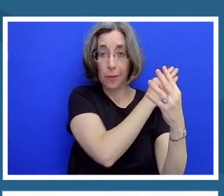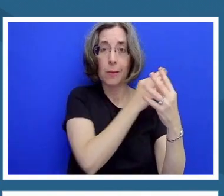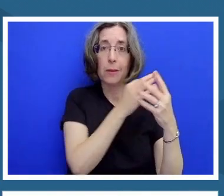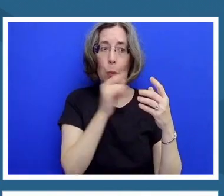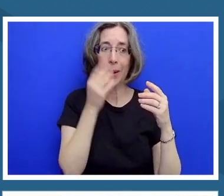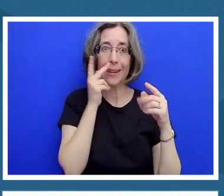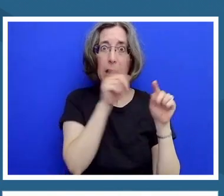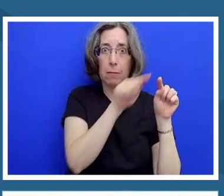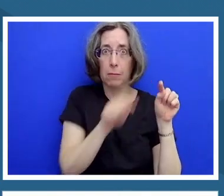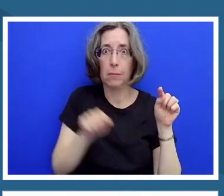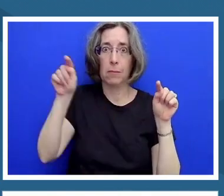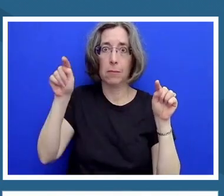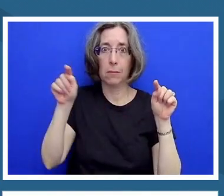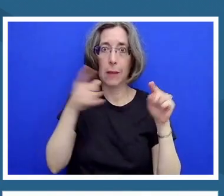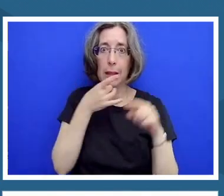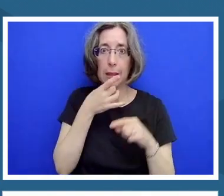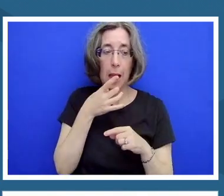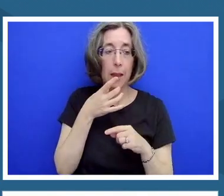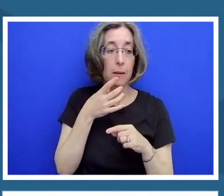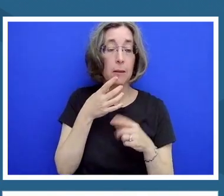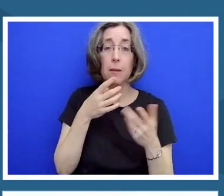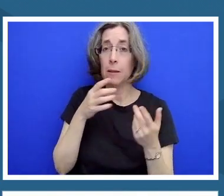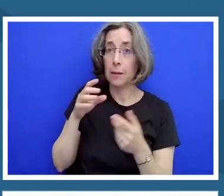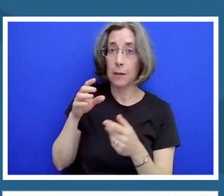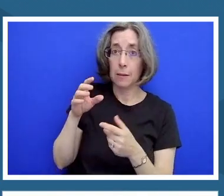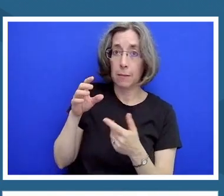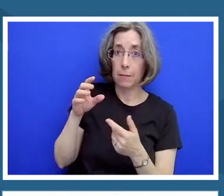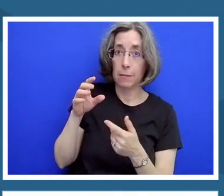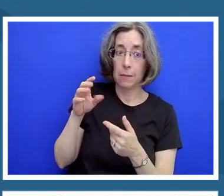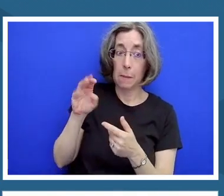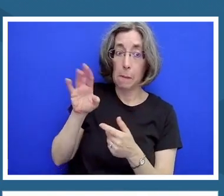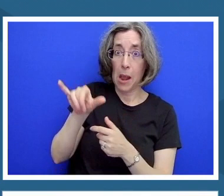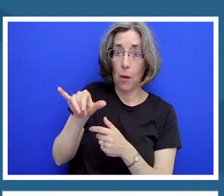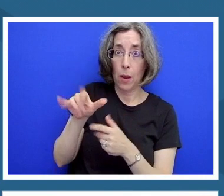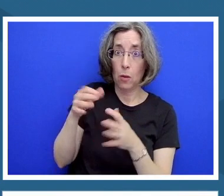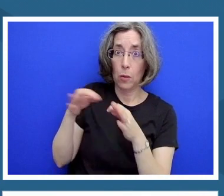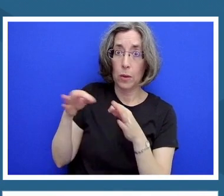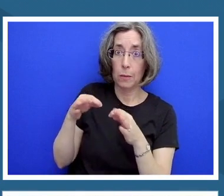uh exoplanets here and how we're